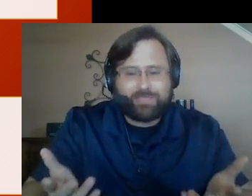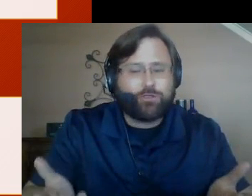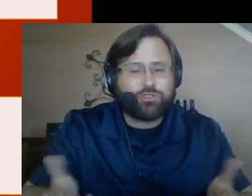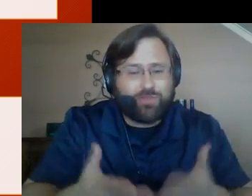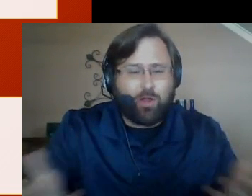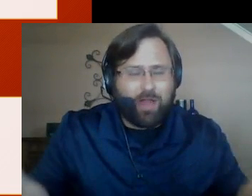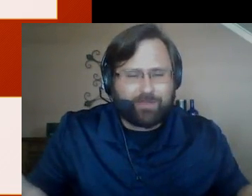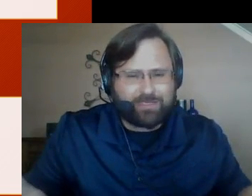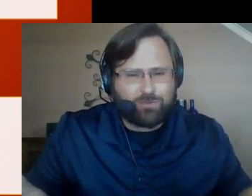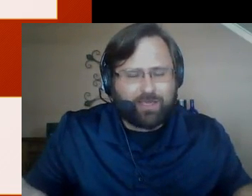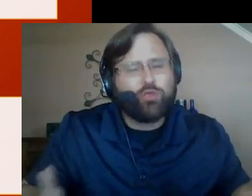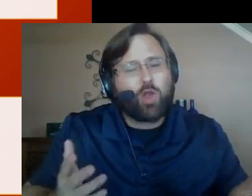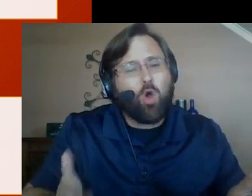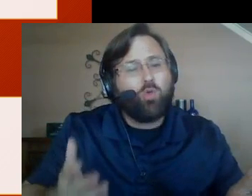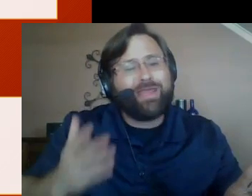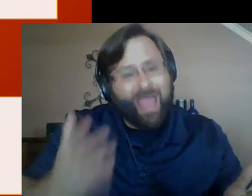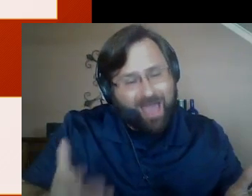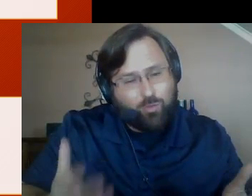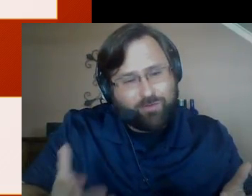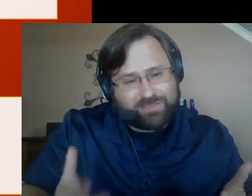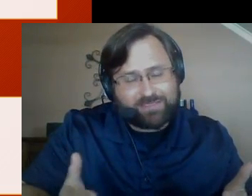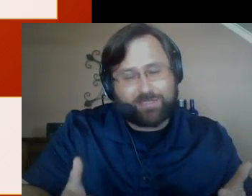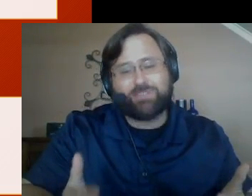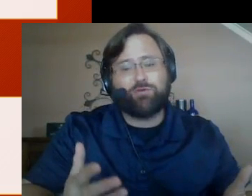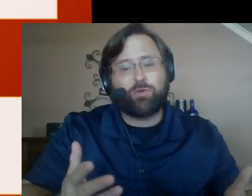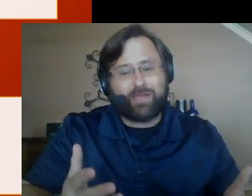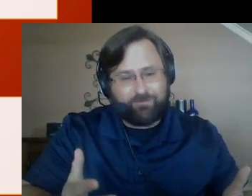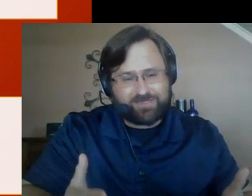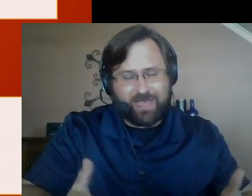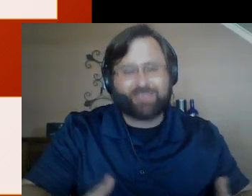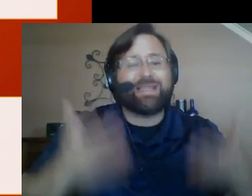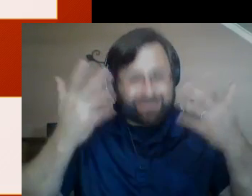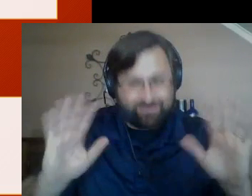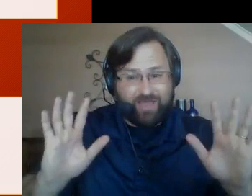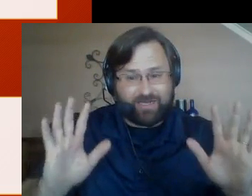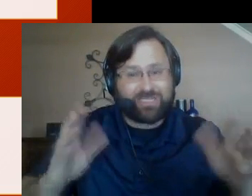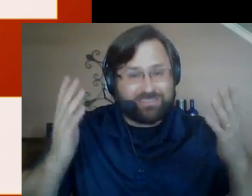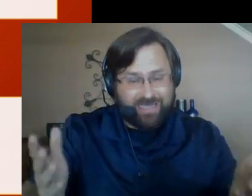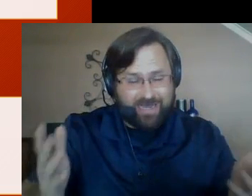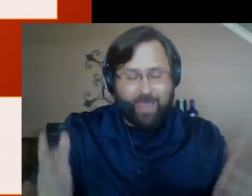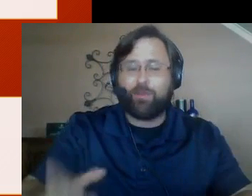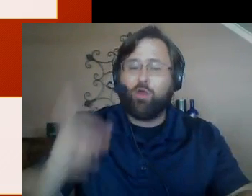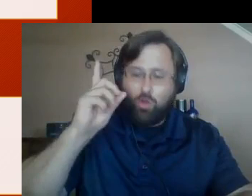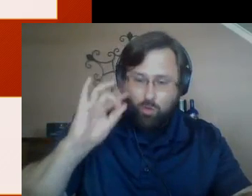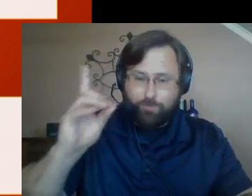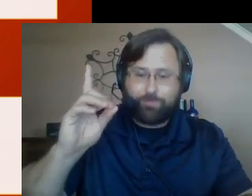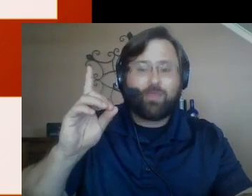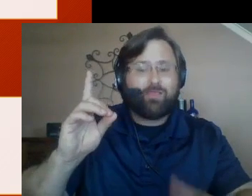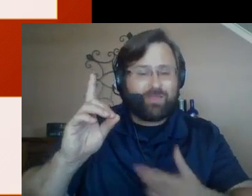it is understood that all happened last week you would only add one of these auxiliary if you want to emphasize that it FINISH it did happen or that